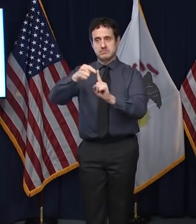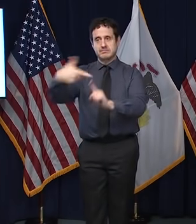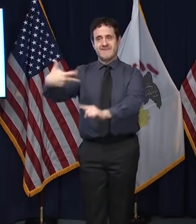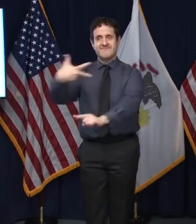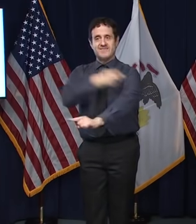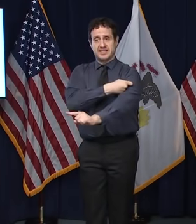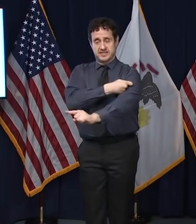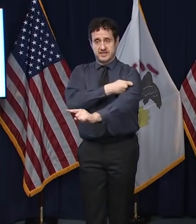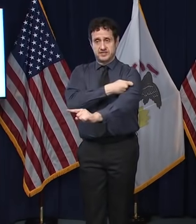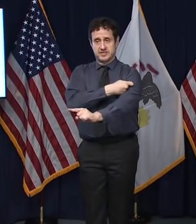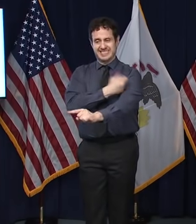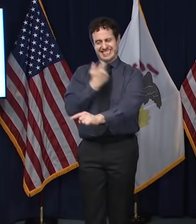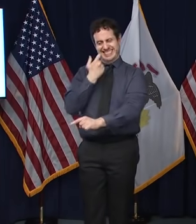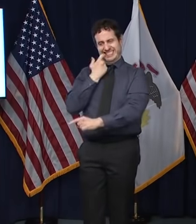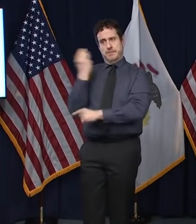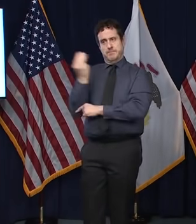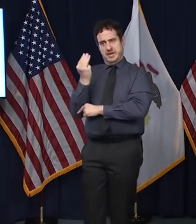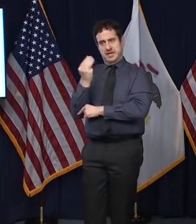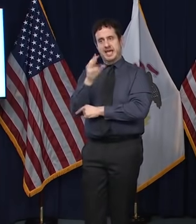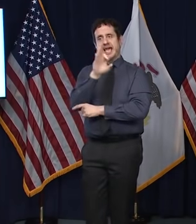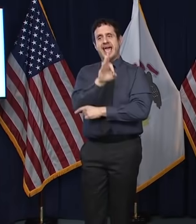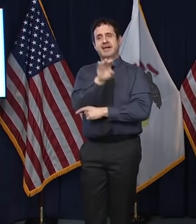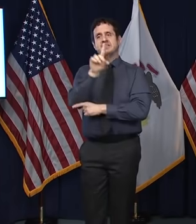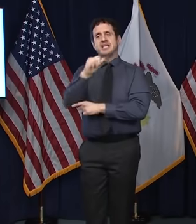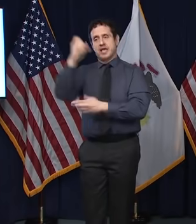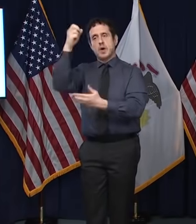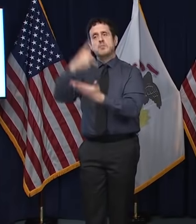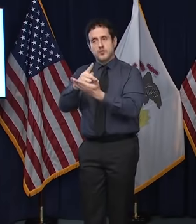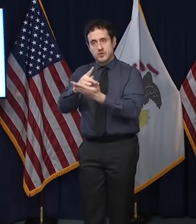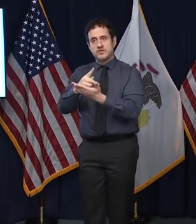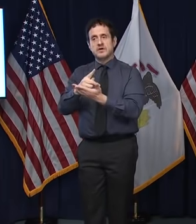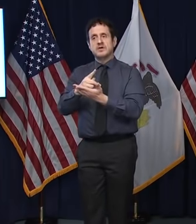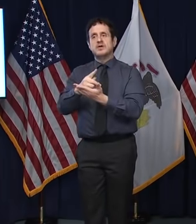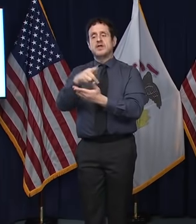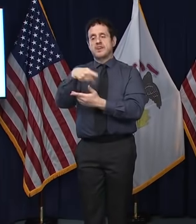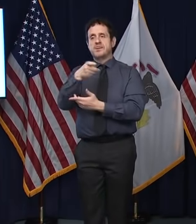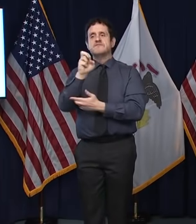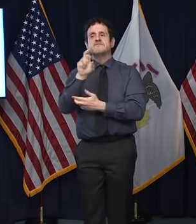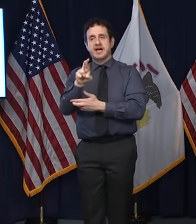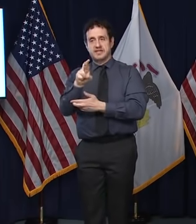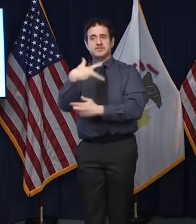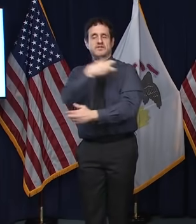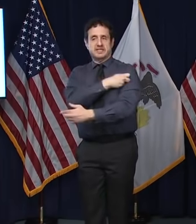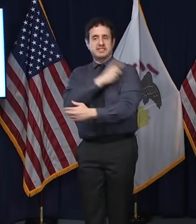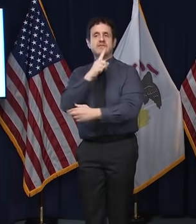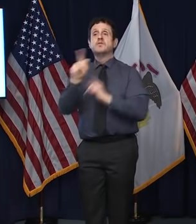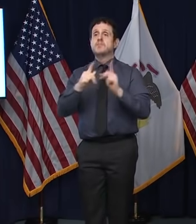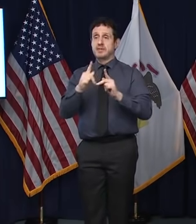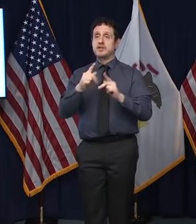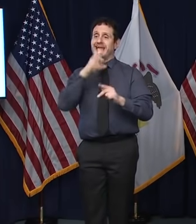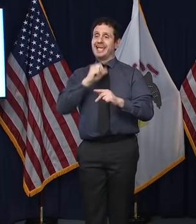our tool on Monday the FDA